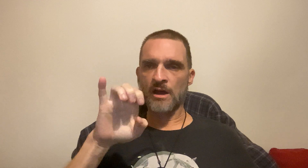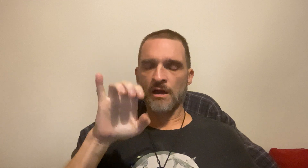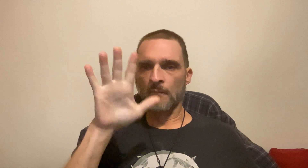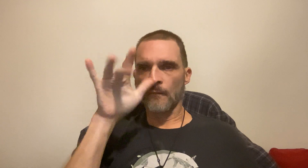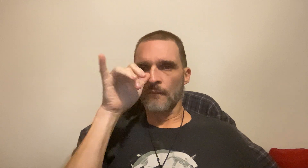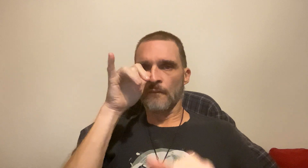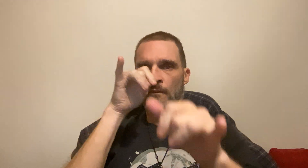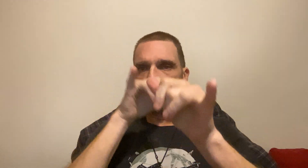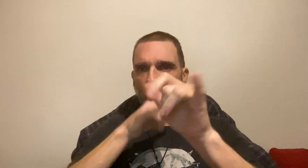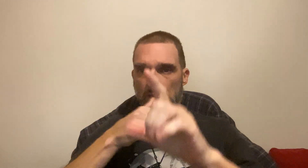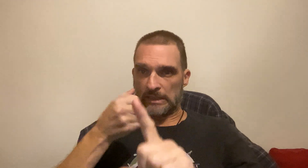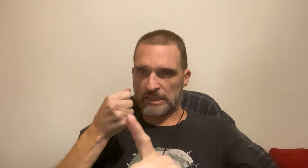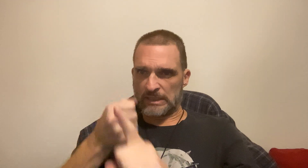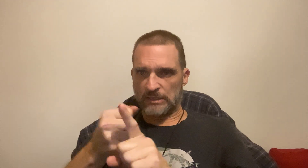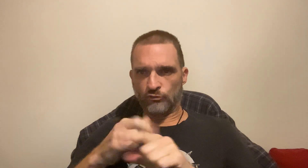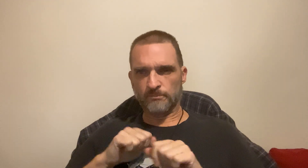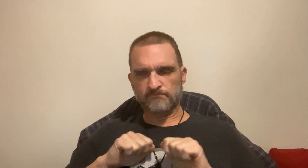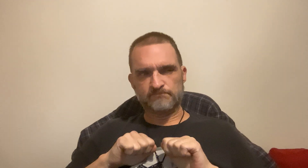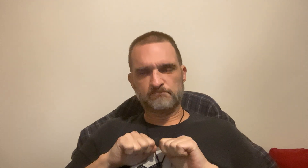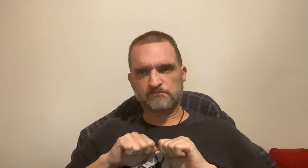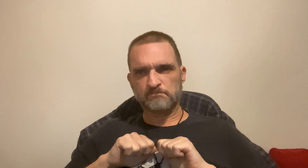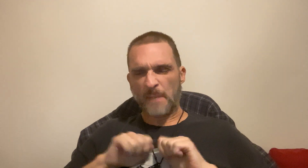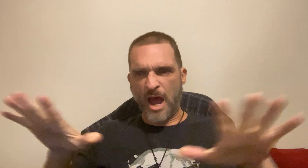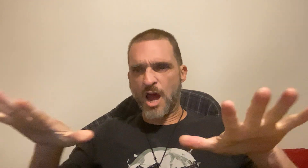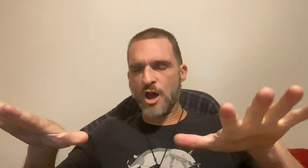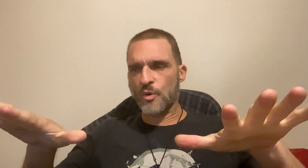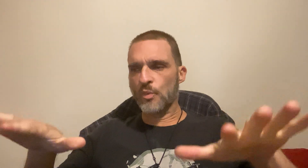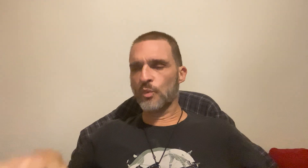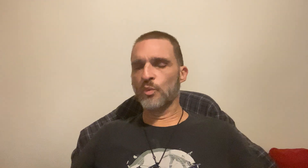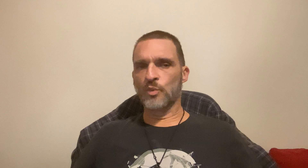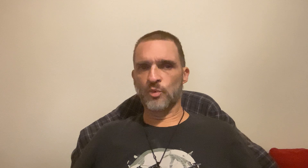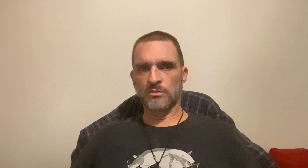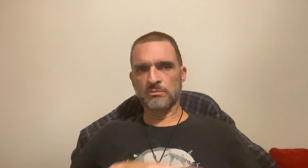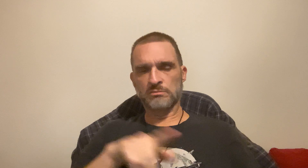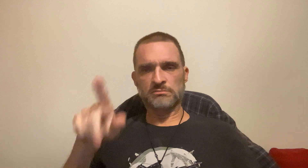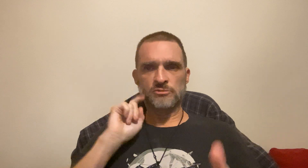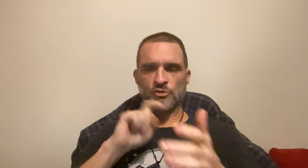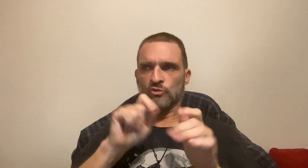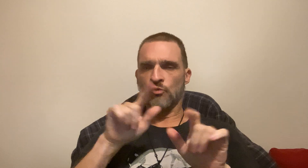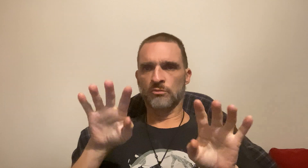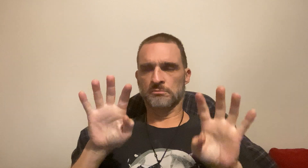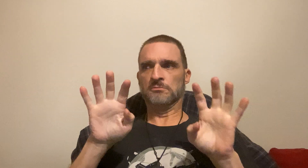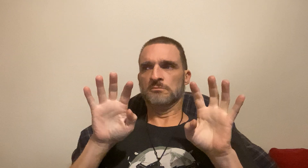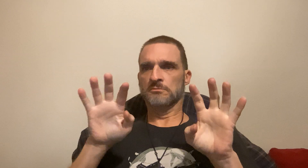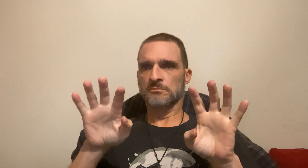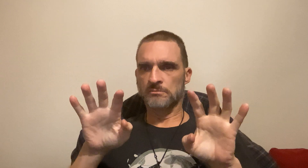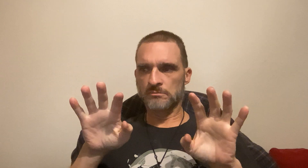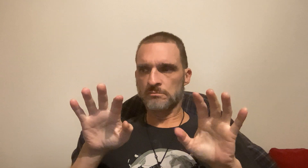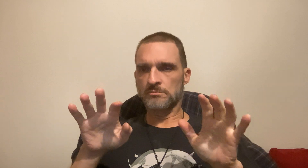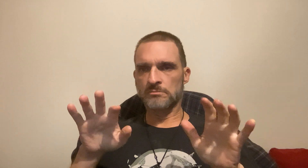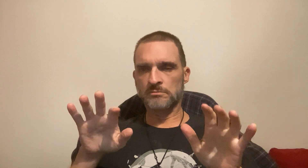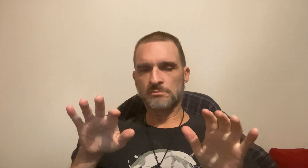She said she could feel the vibe getting overwhelming and hit her and spreaded to everyone. She noticed everyone was